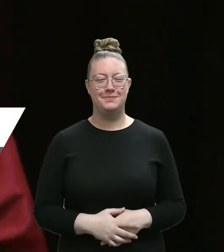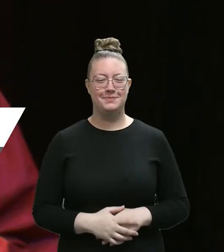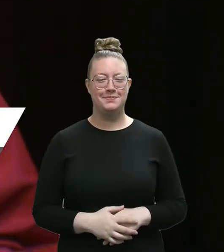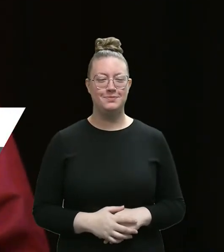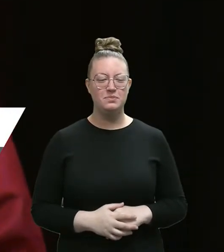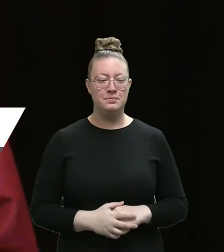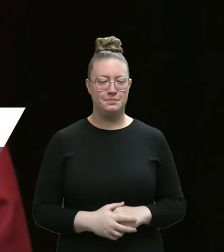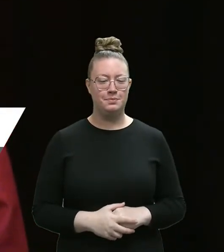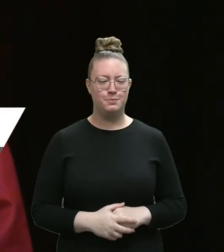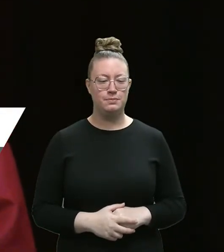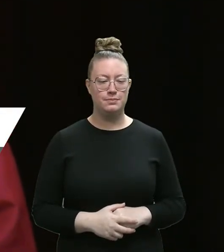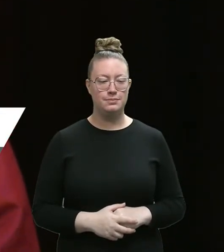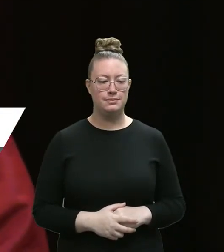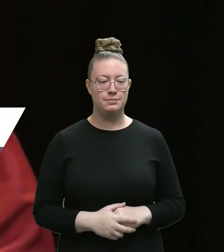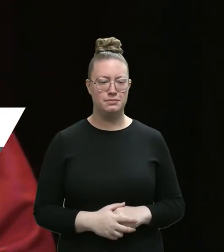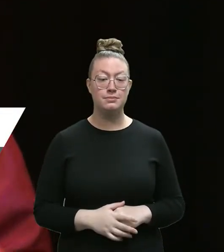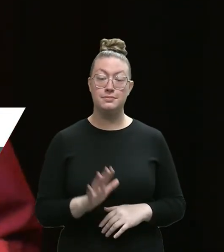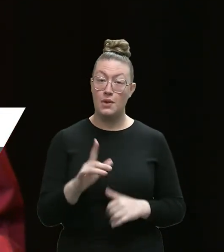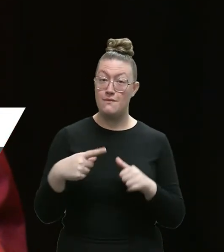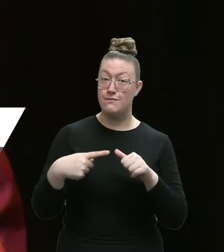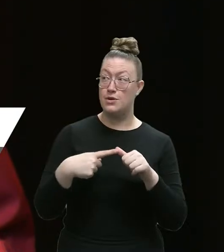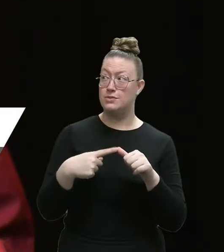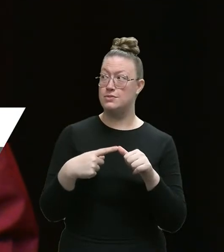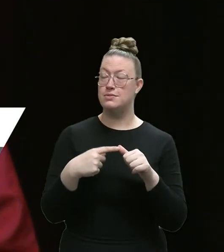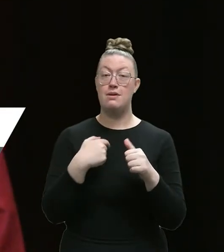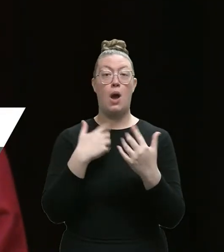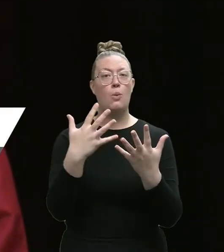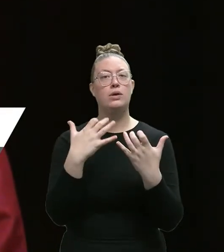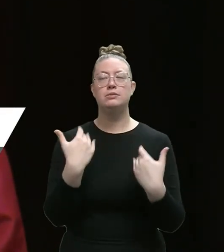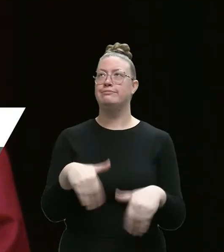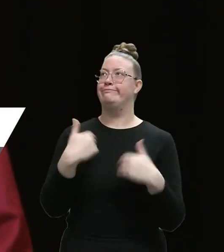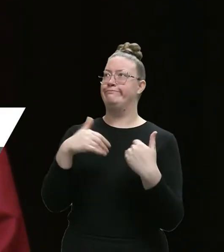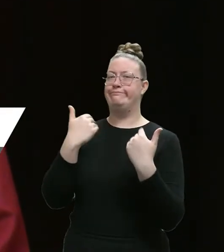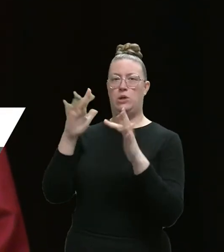A couple years ago, my husband and I were visiting some family